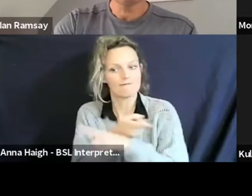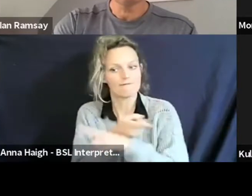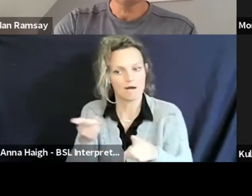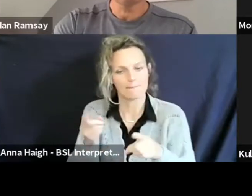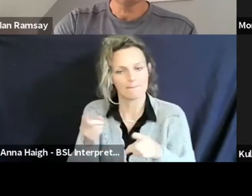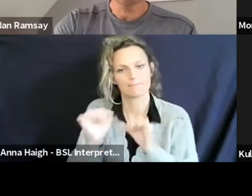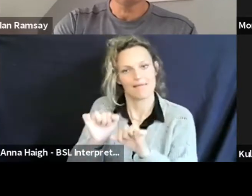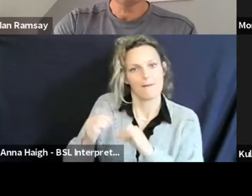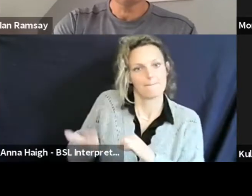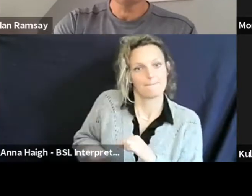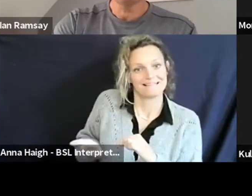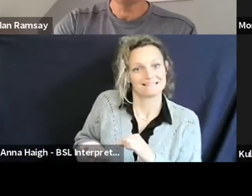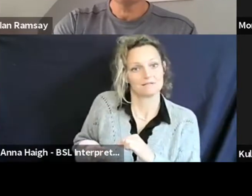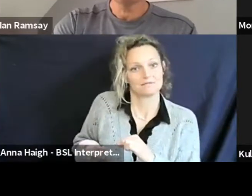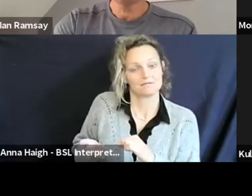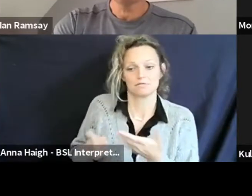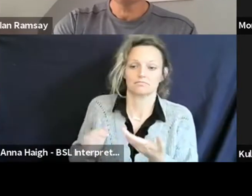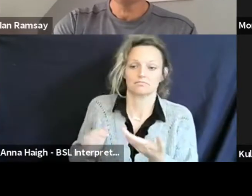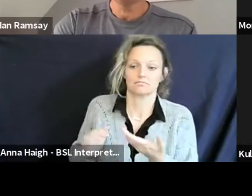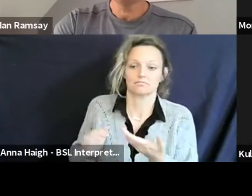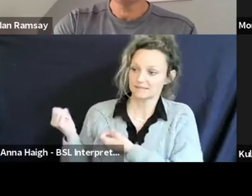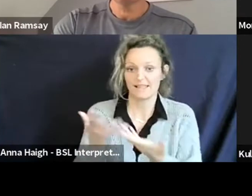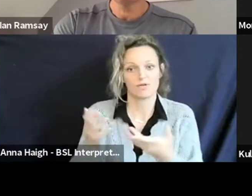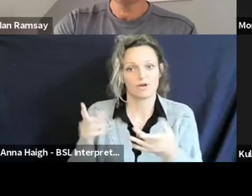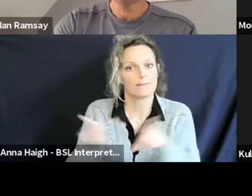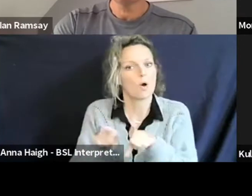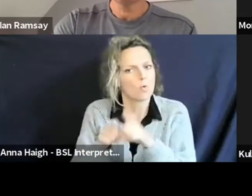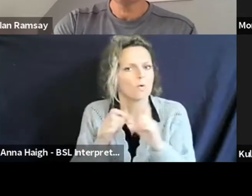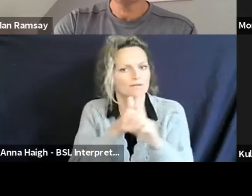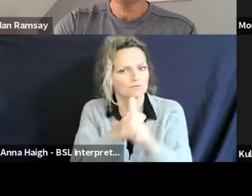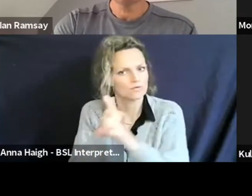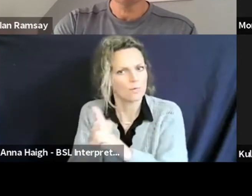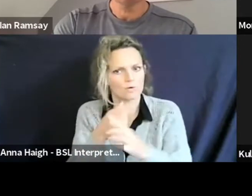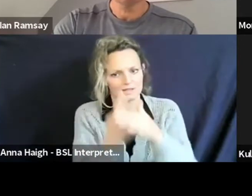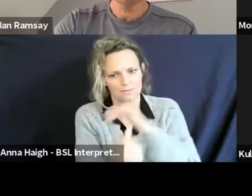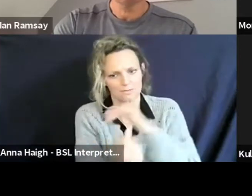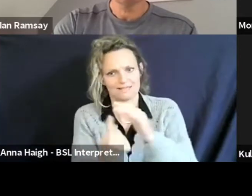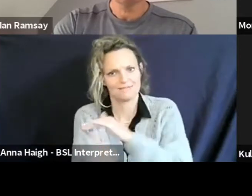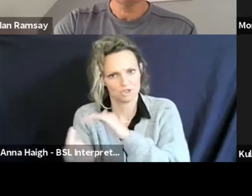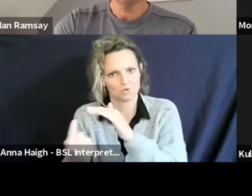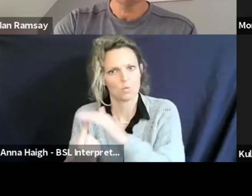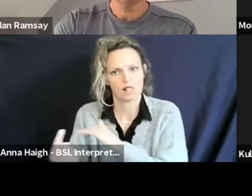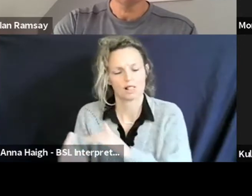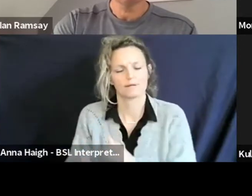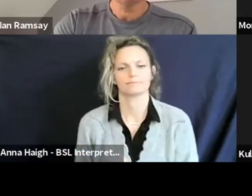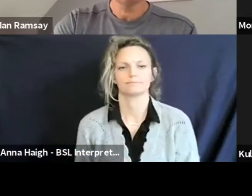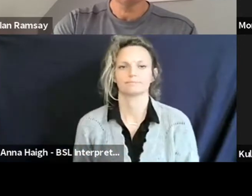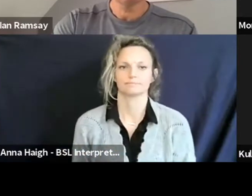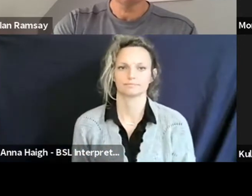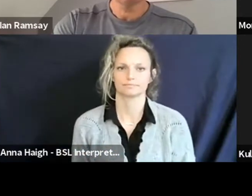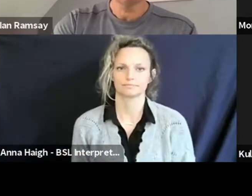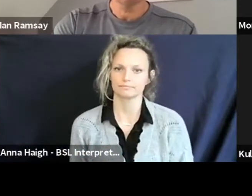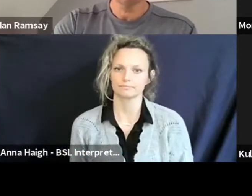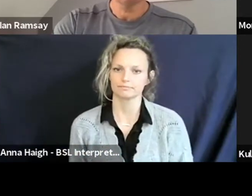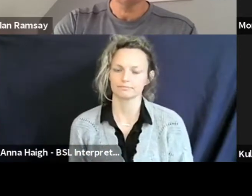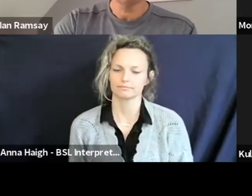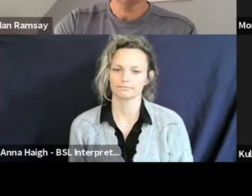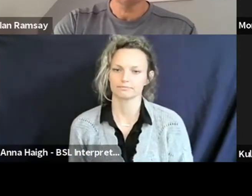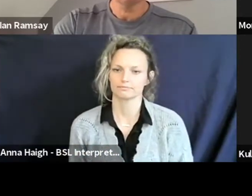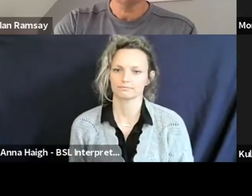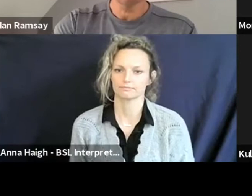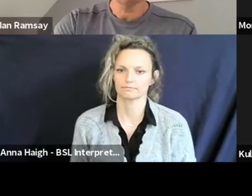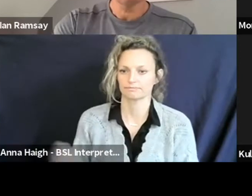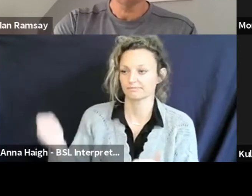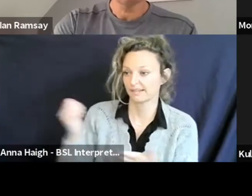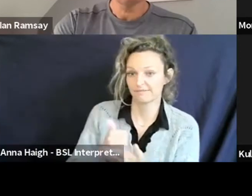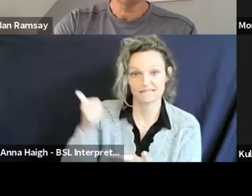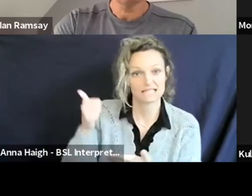types of things are there to be able to support and make sure that we are able to bring out the best of our employees